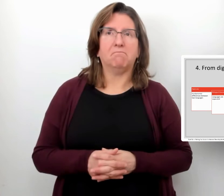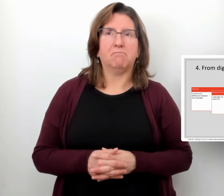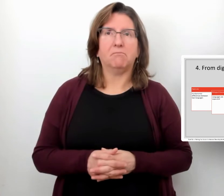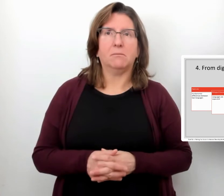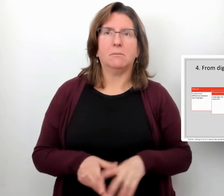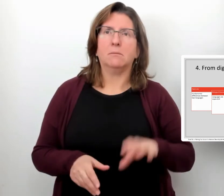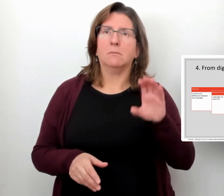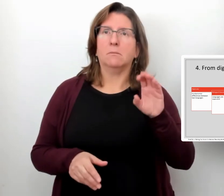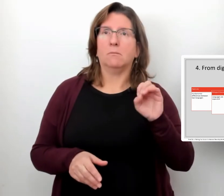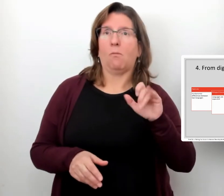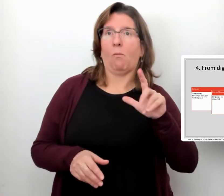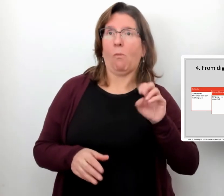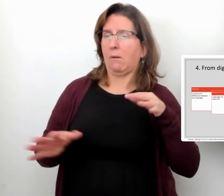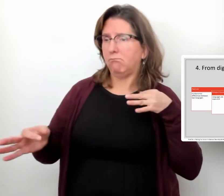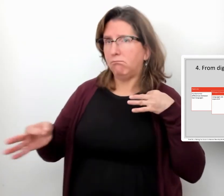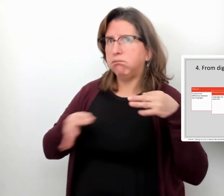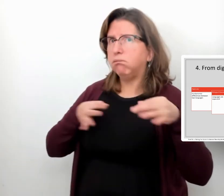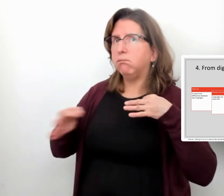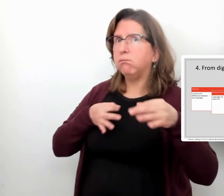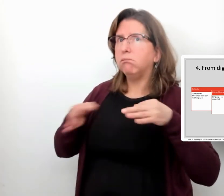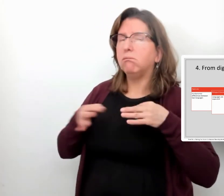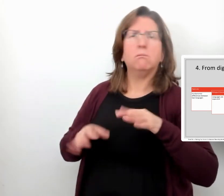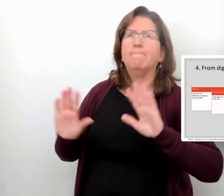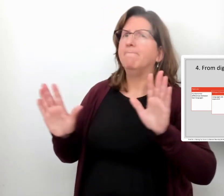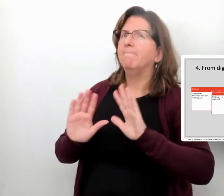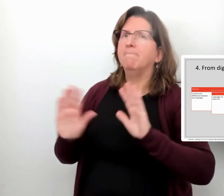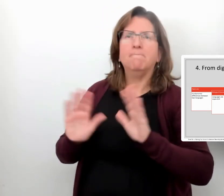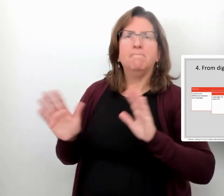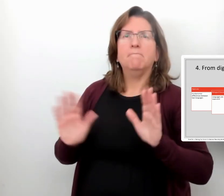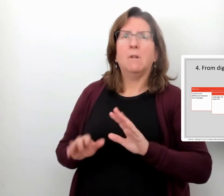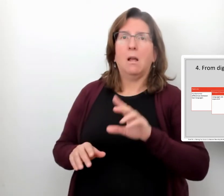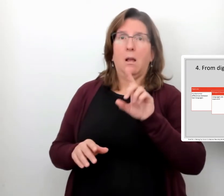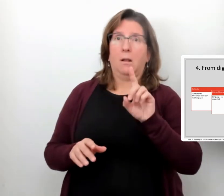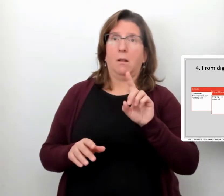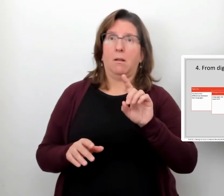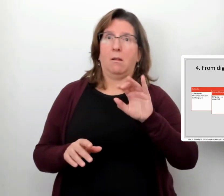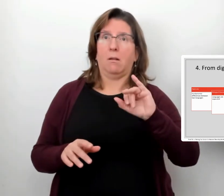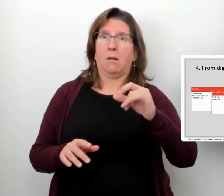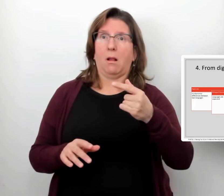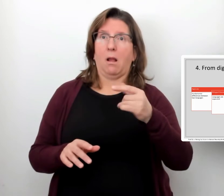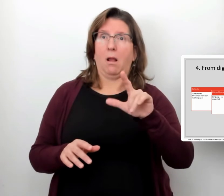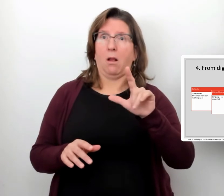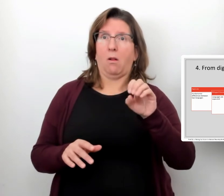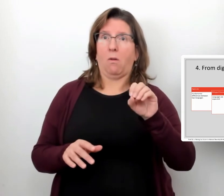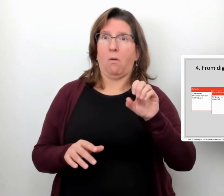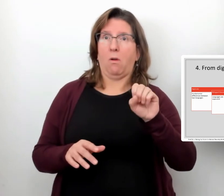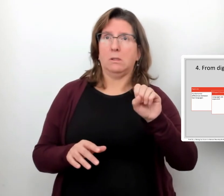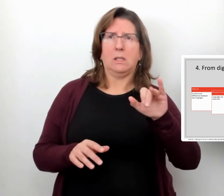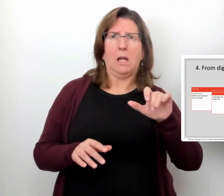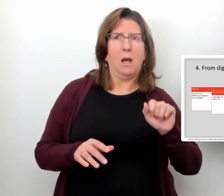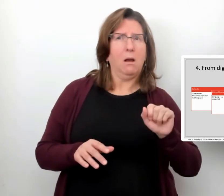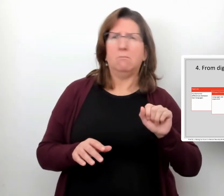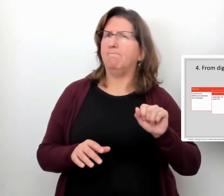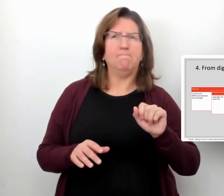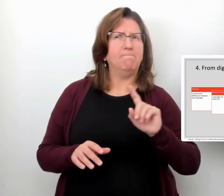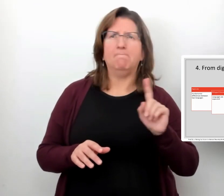Cole acknowledges that hearing children in bilingual environments